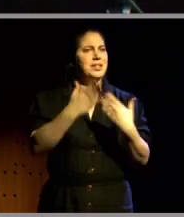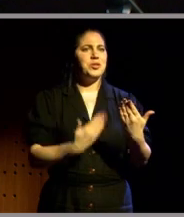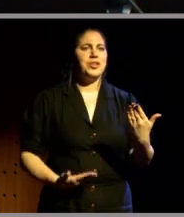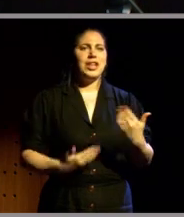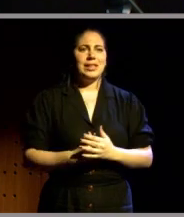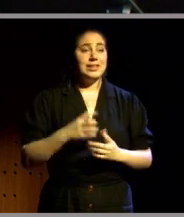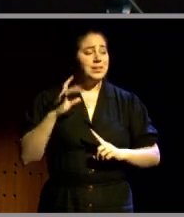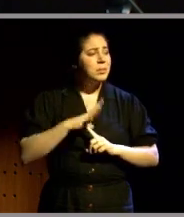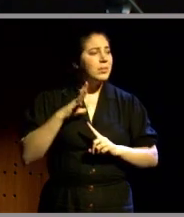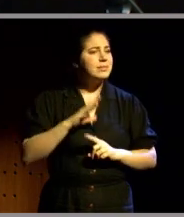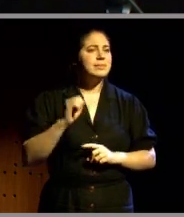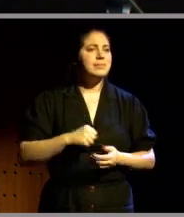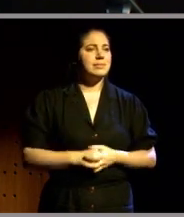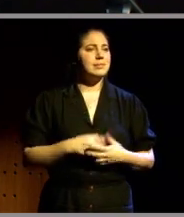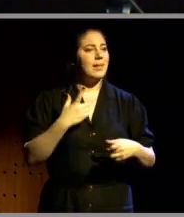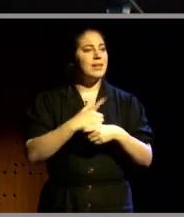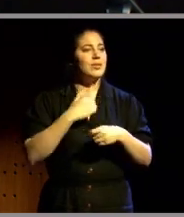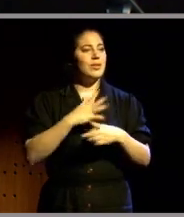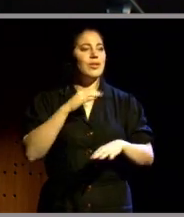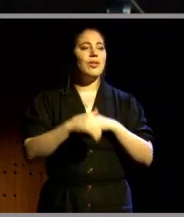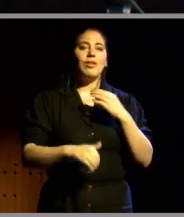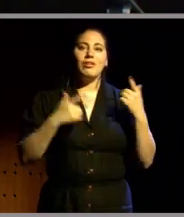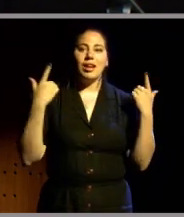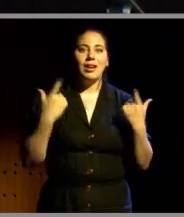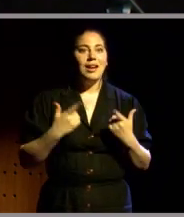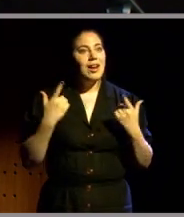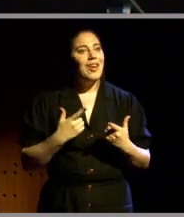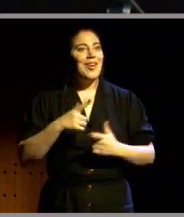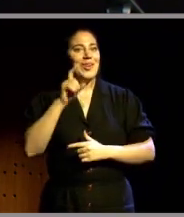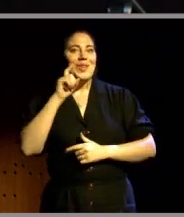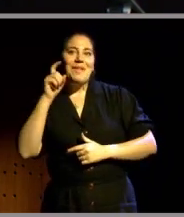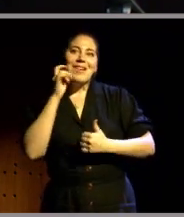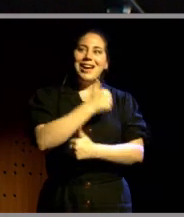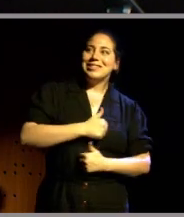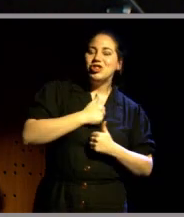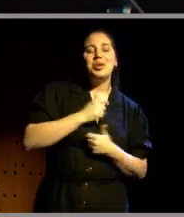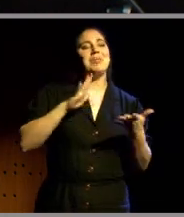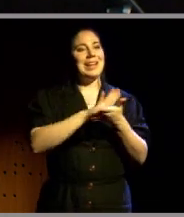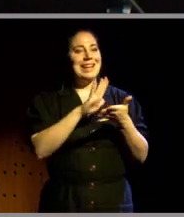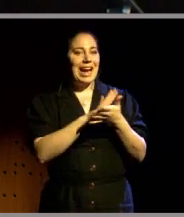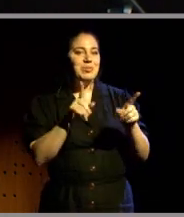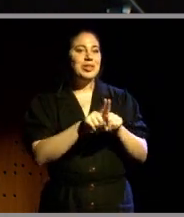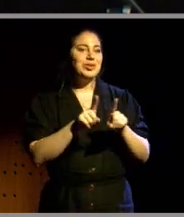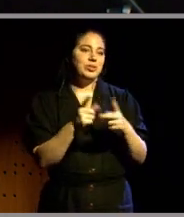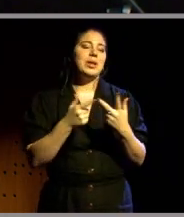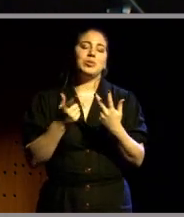and talk about a lot of the fun stuff, all the fun times and the happy times as well as the sad, you know.